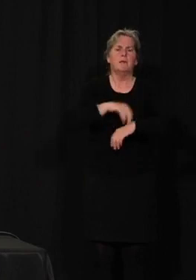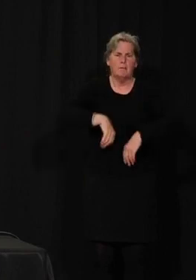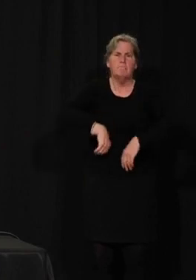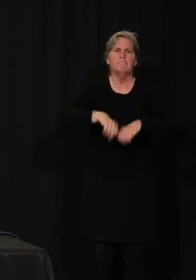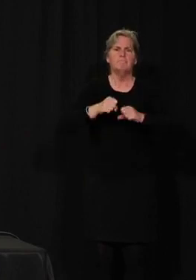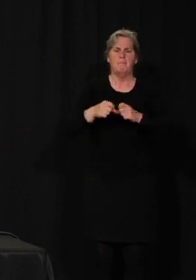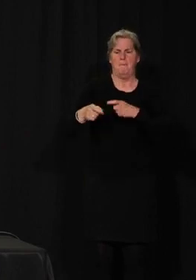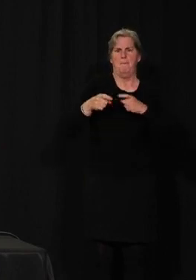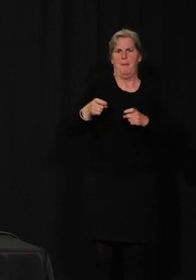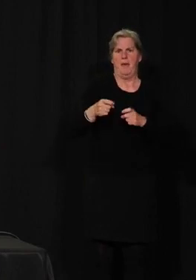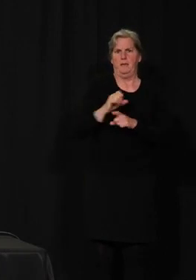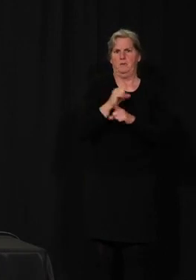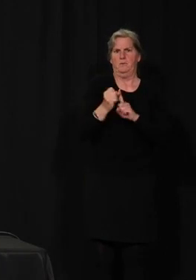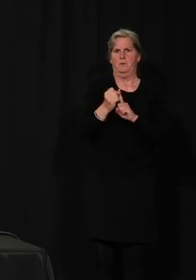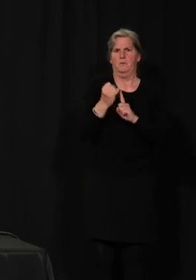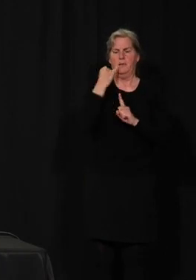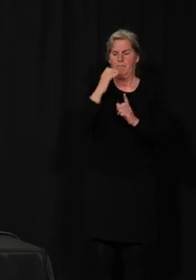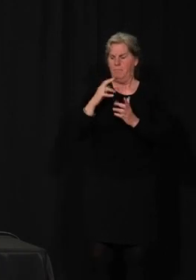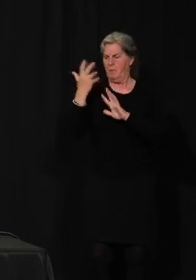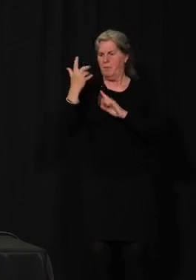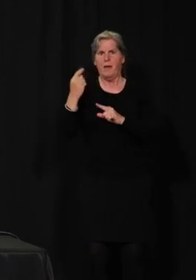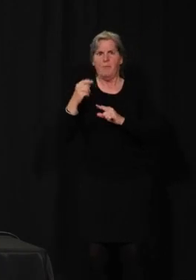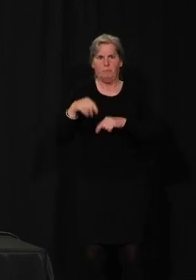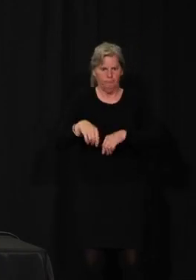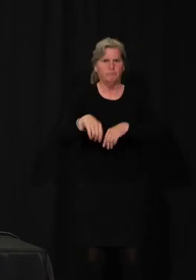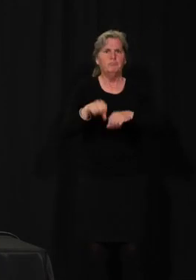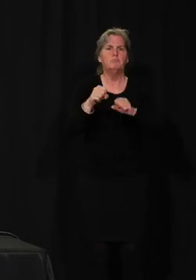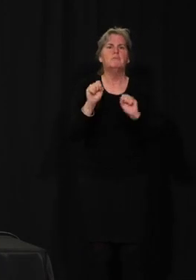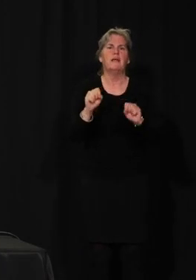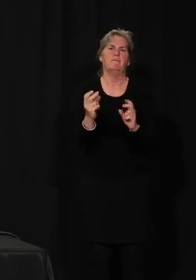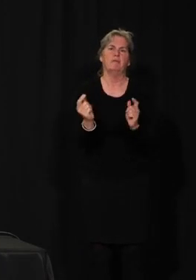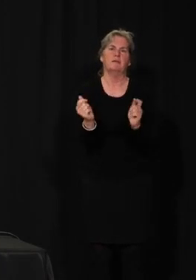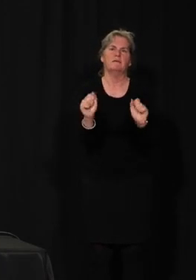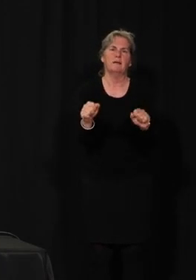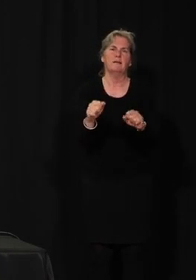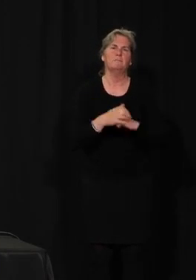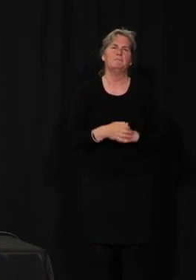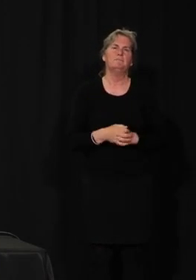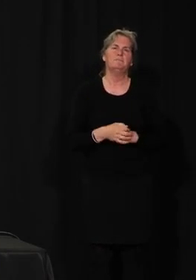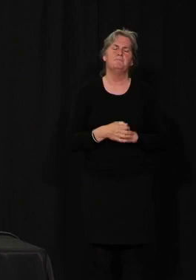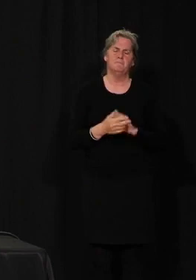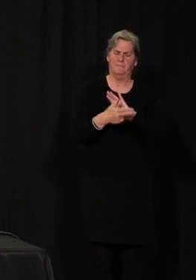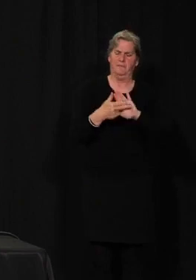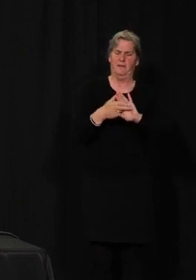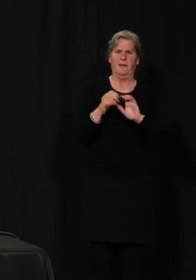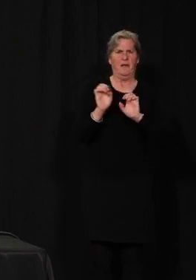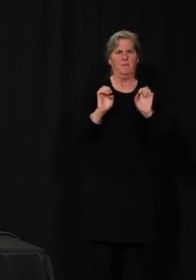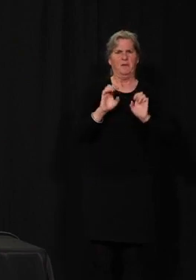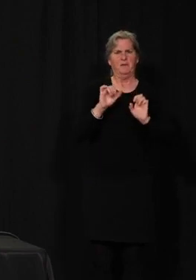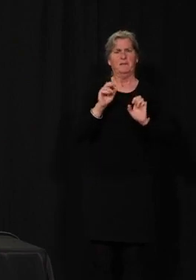situation if we need to adapt quickly. The declaration of a state of emergency under the civil emergency measures act will